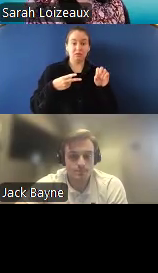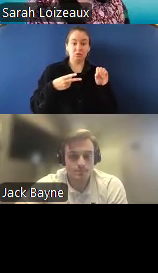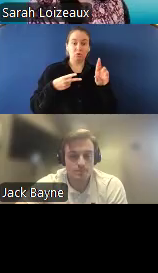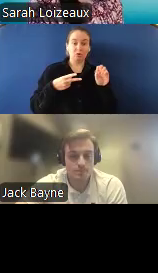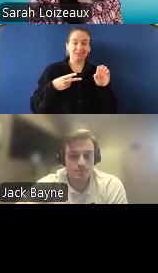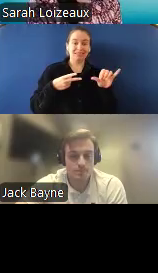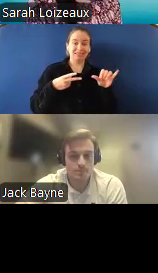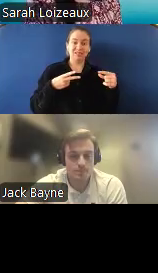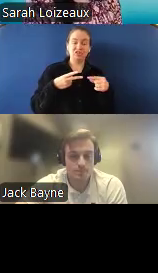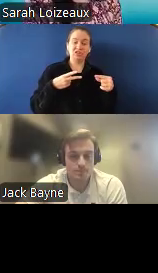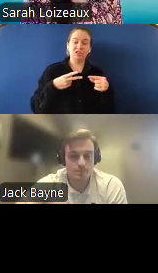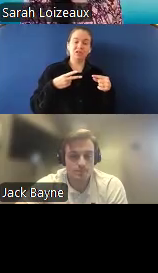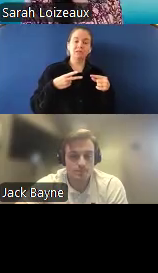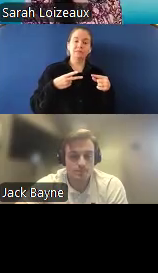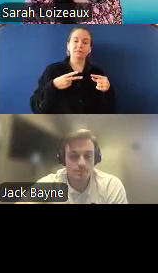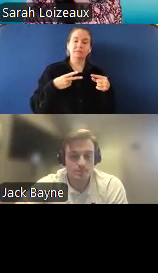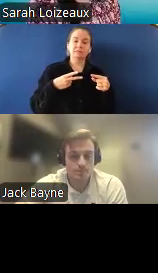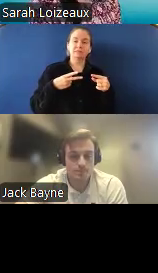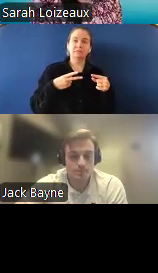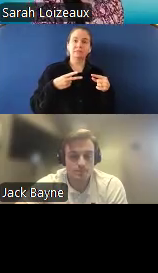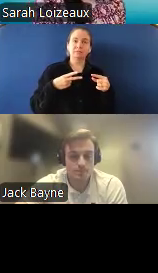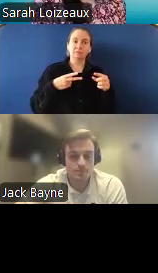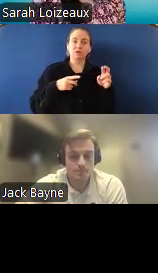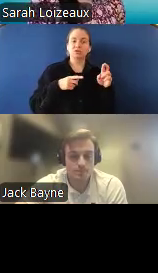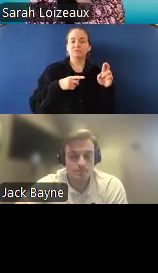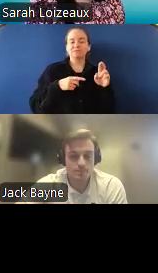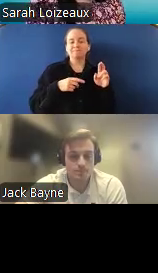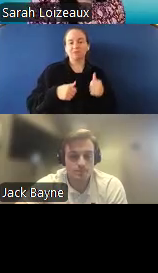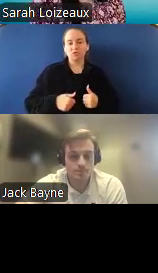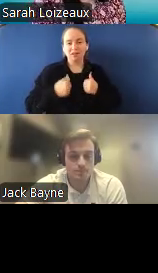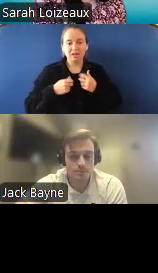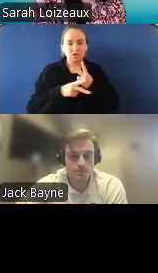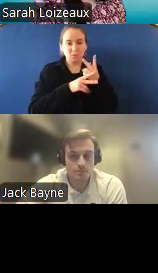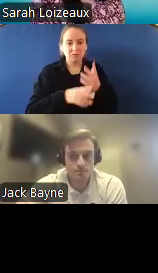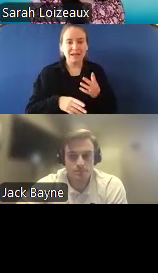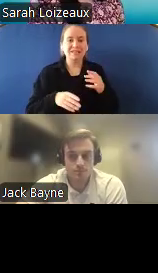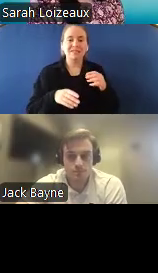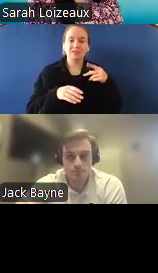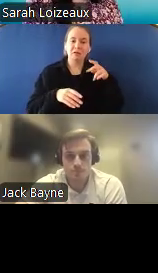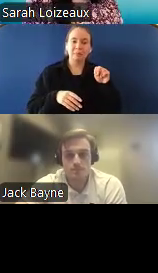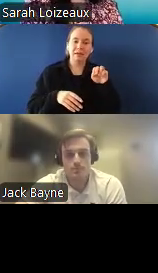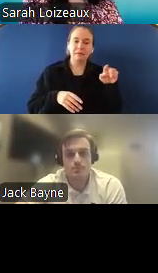a Residential Supervisor at Penmar Human Services in Westminster, Maryland. She brings 20 years of